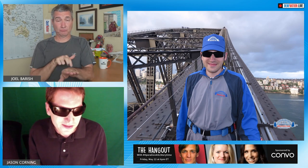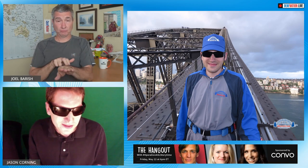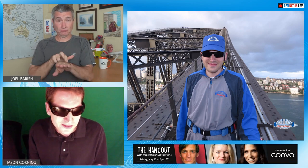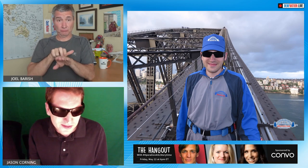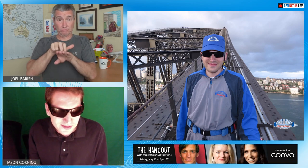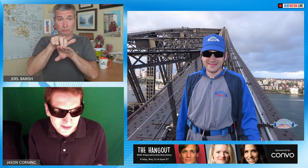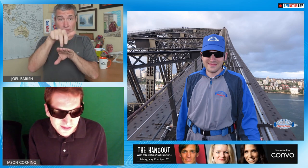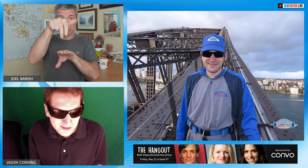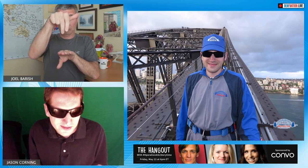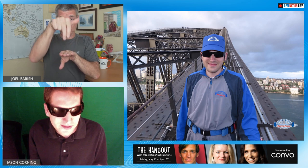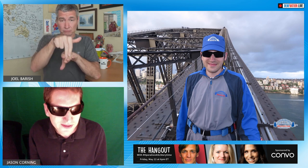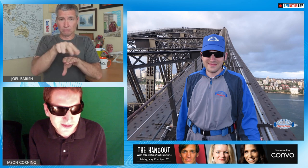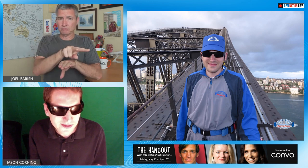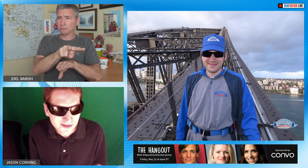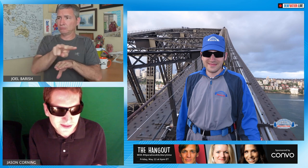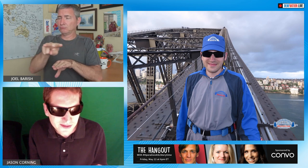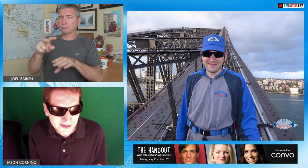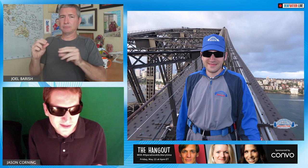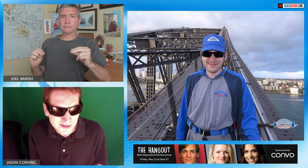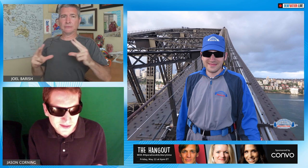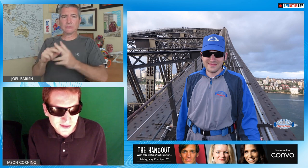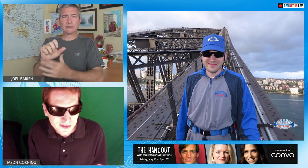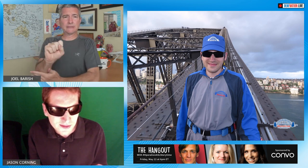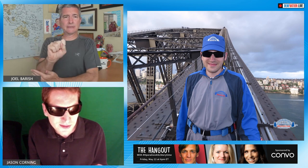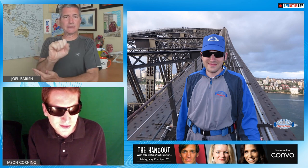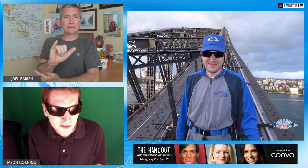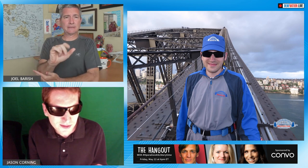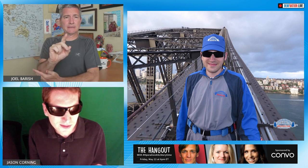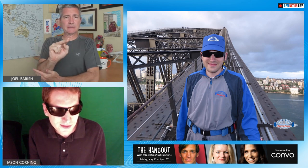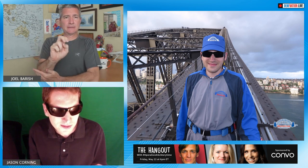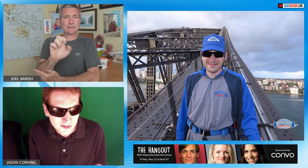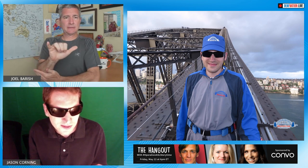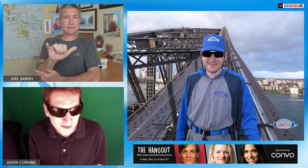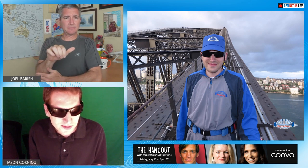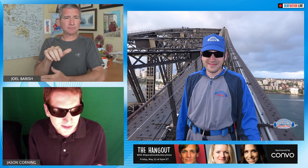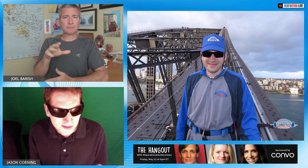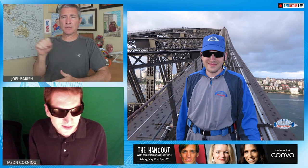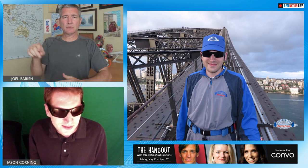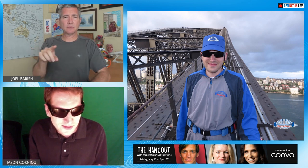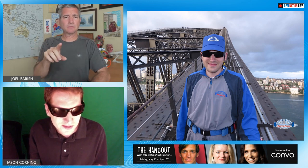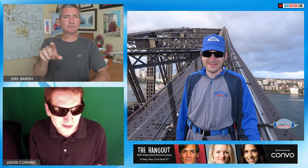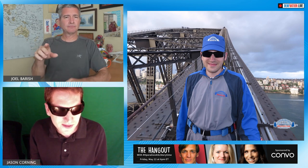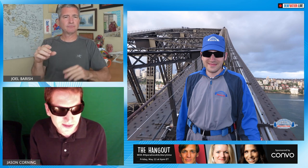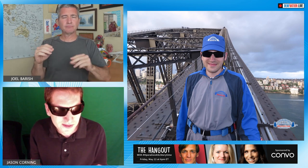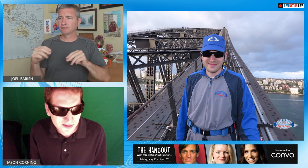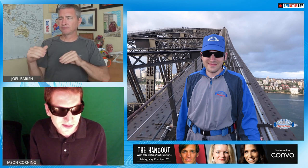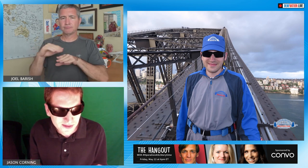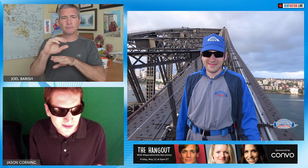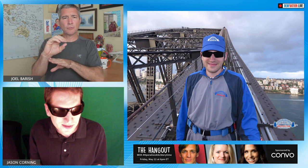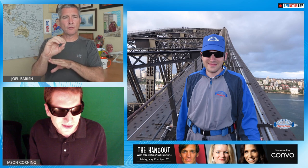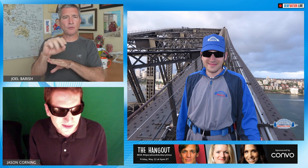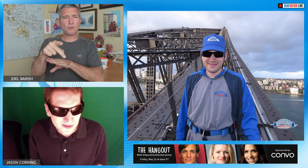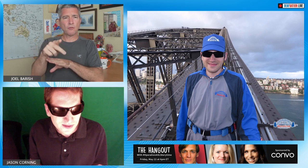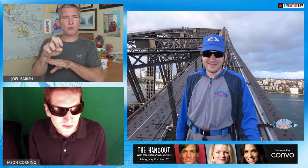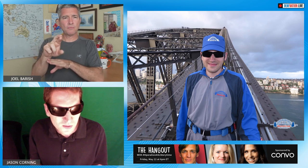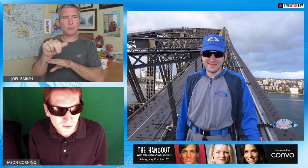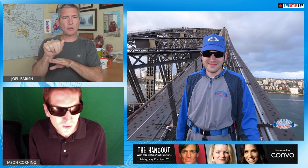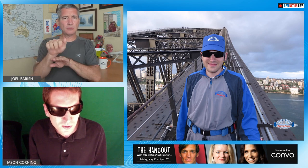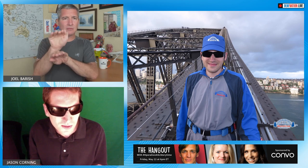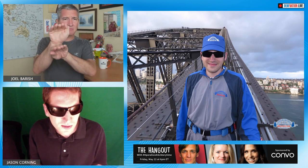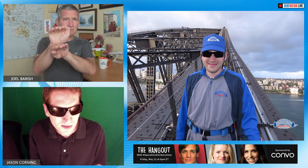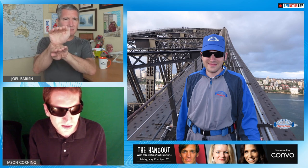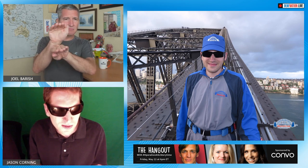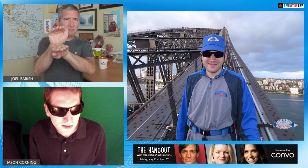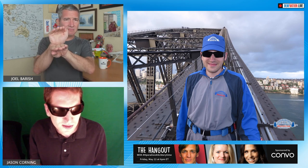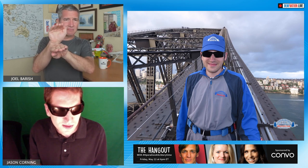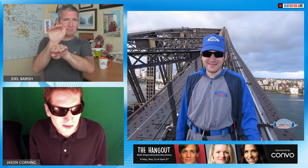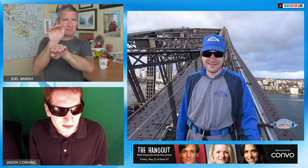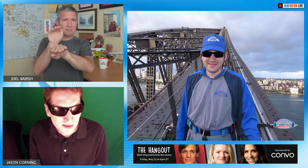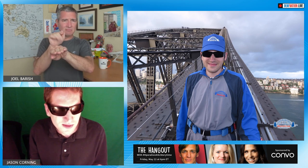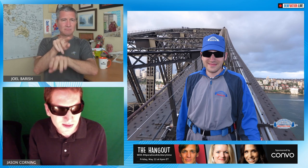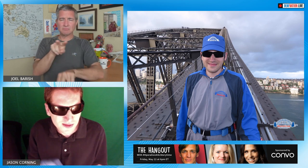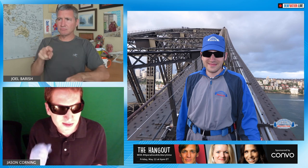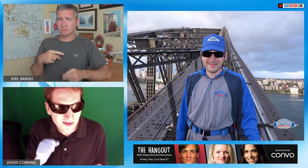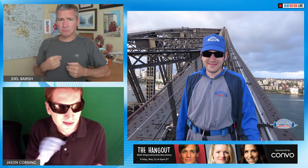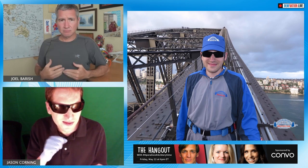When you climb on one side show Sydney and the other side is Opera House